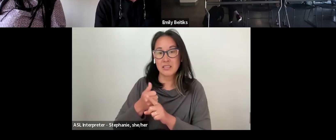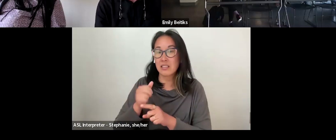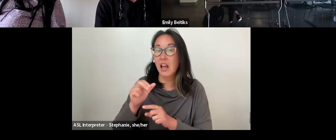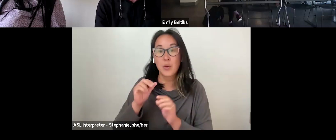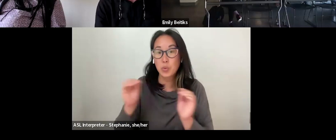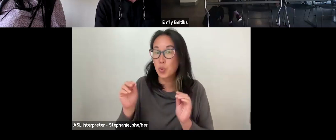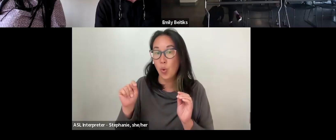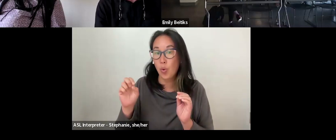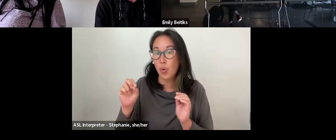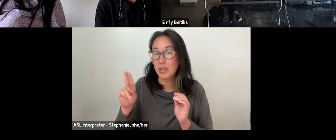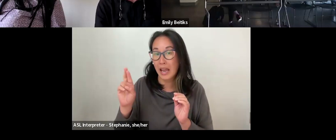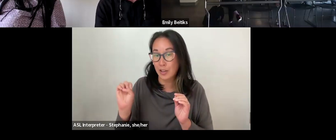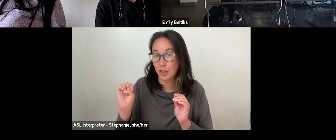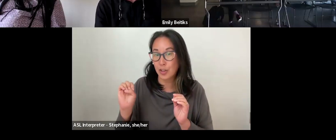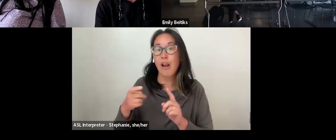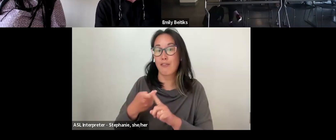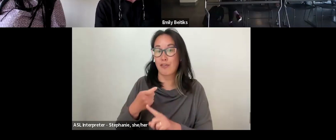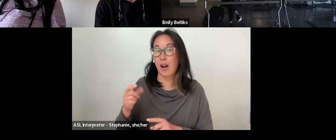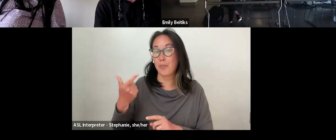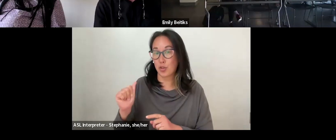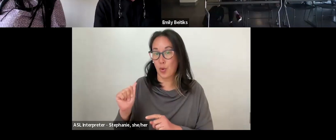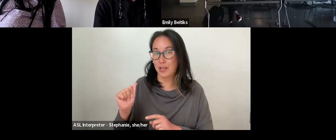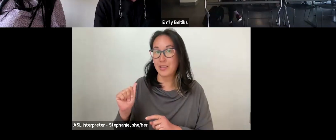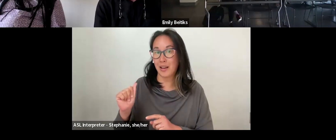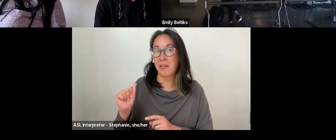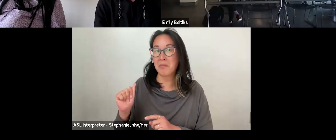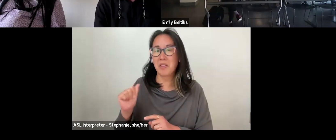not too far from where I grew up in South Carolina.